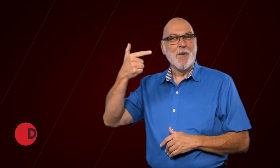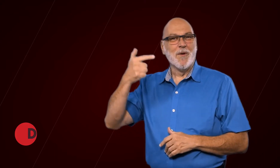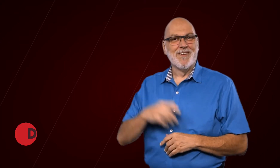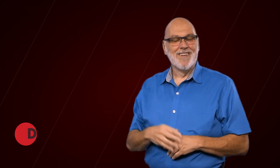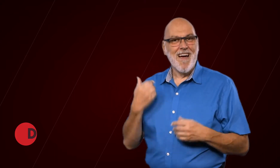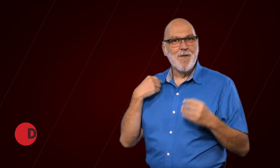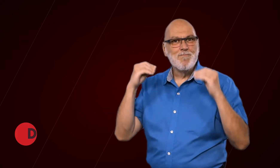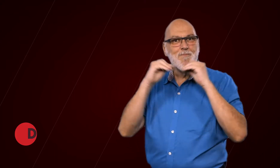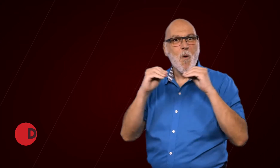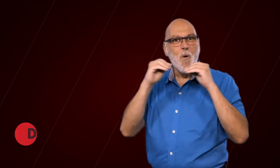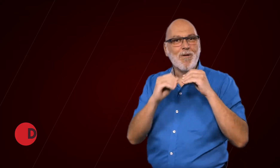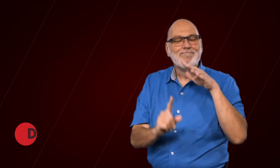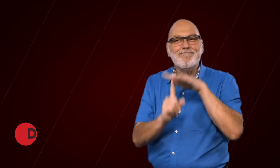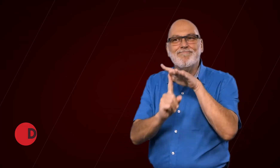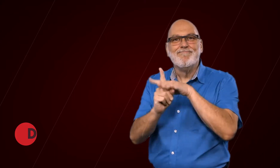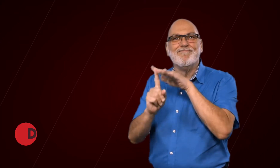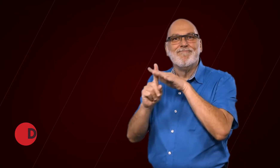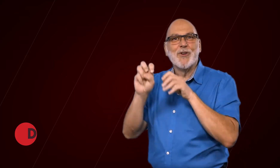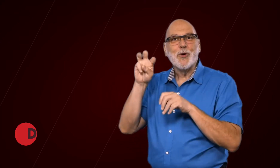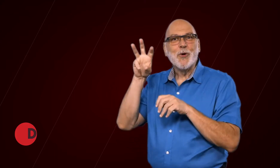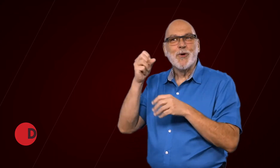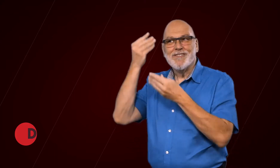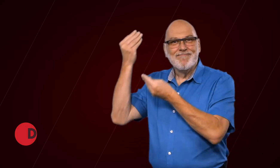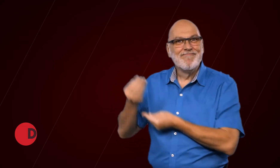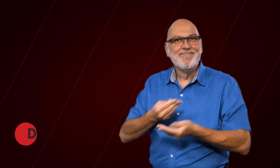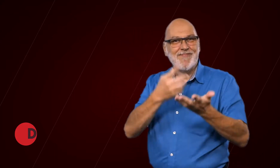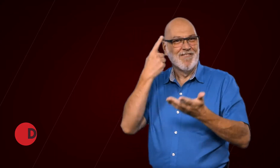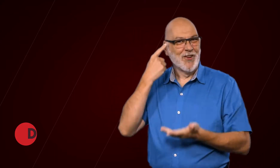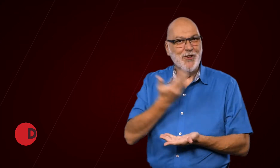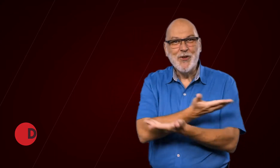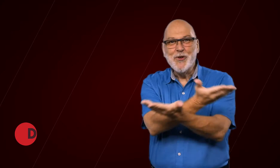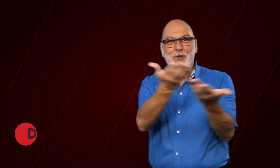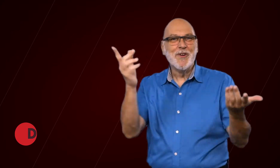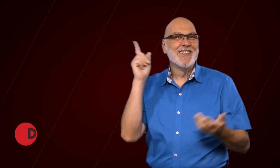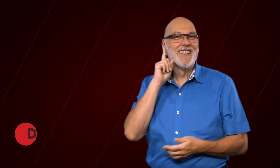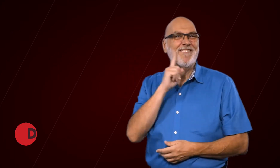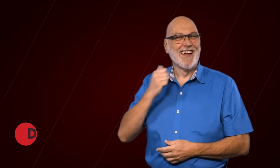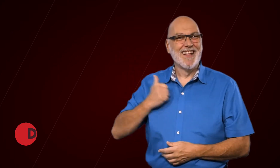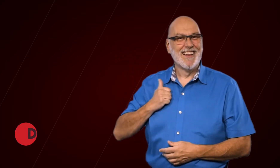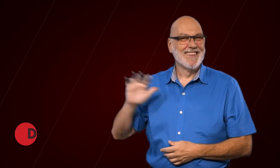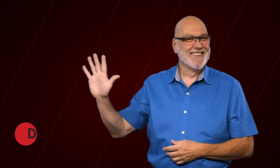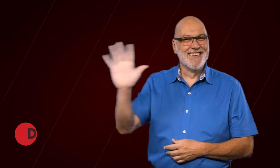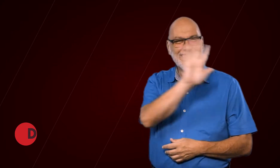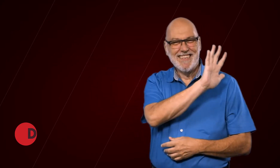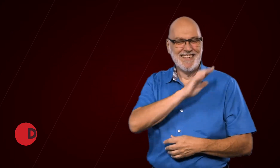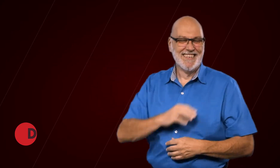Bringing alerts & news reports at intervals for all Deaf Canadians!